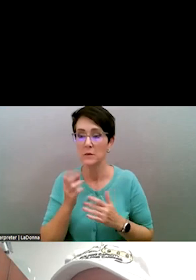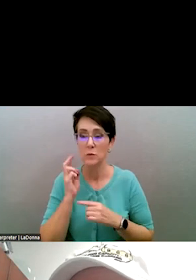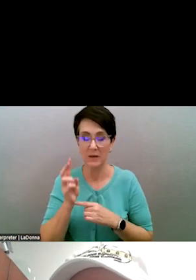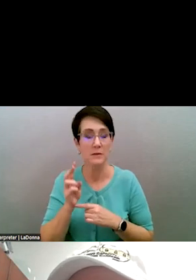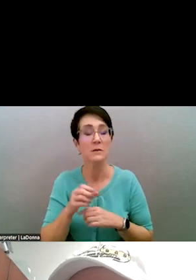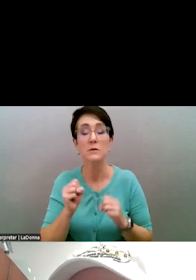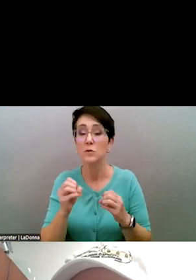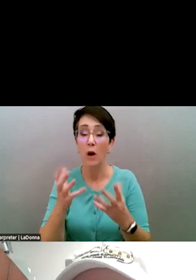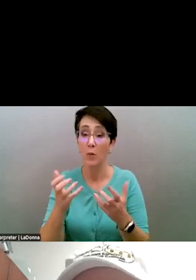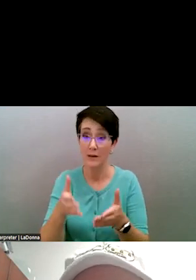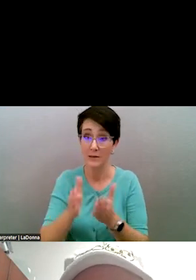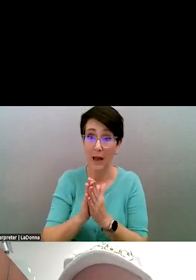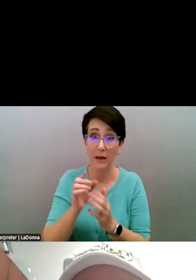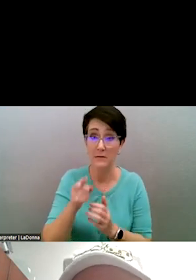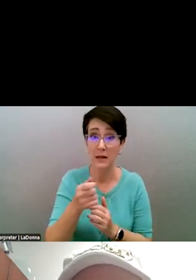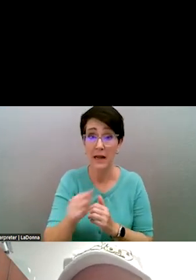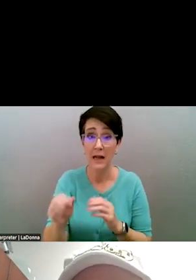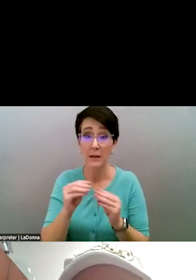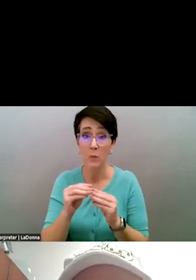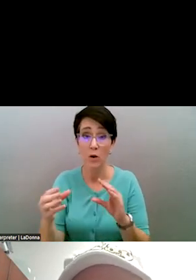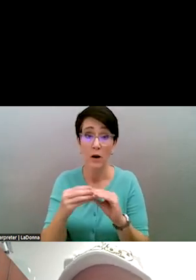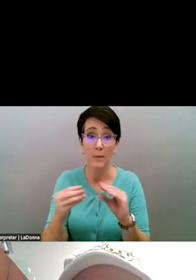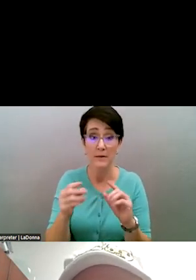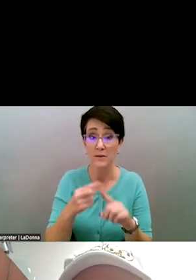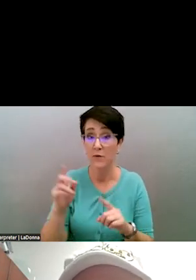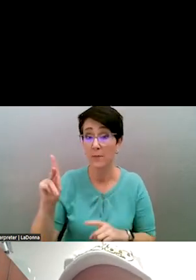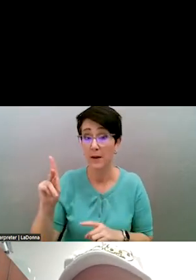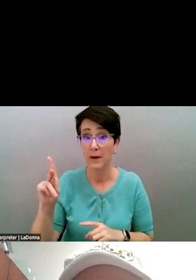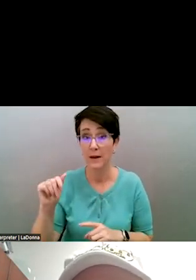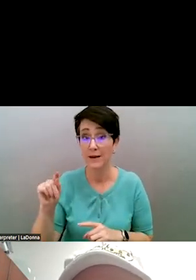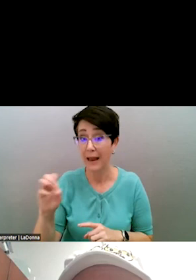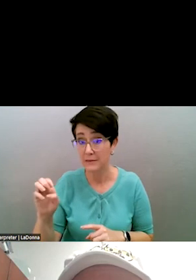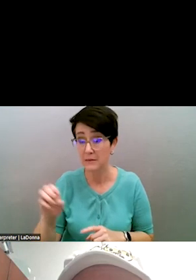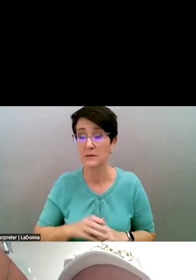FROM THE COMMUNICATIONS PERSPECTIVE? >> HI, EVERYONE. JUST, JUST,